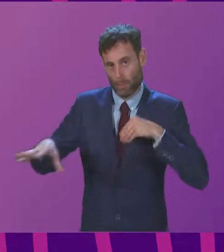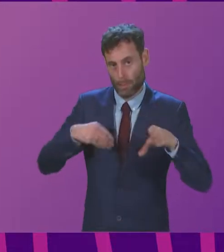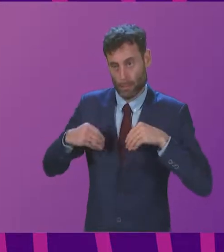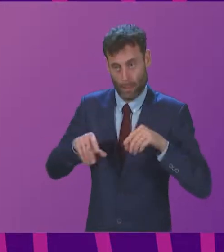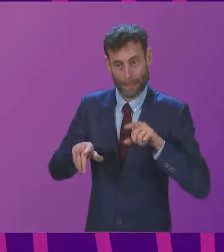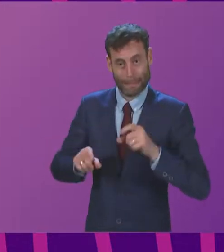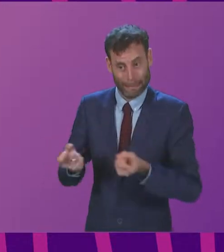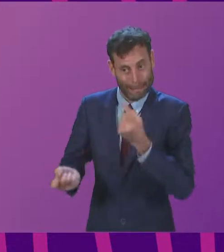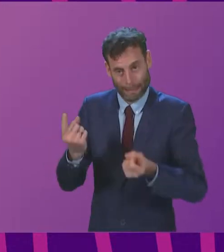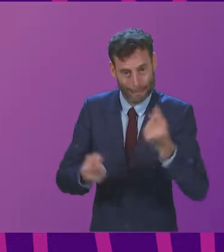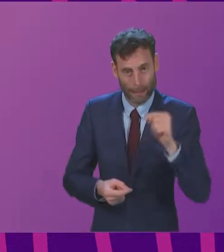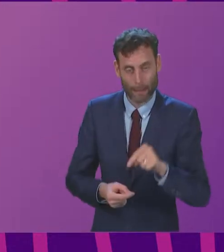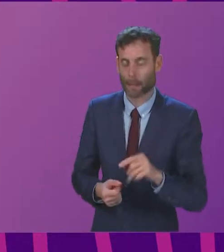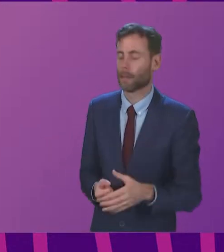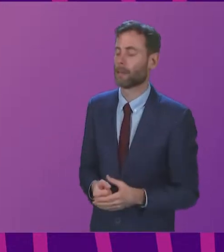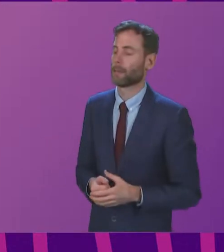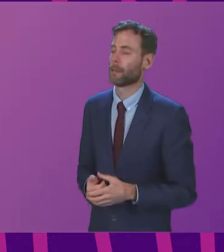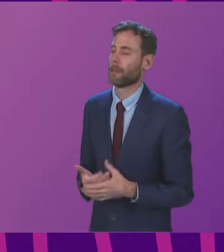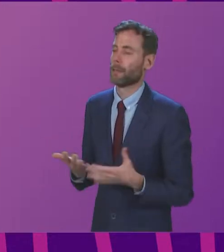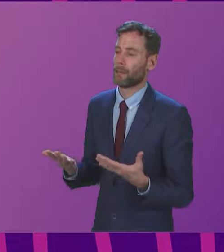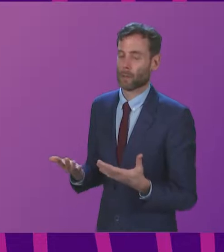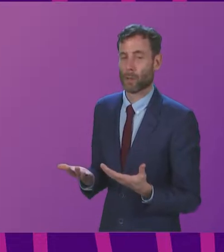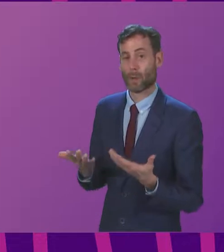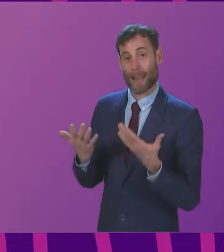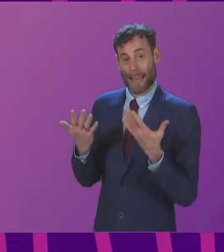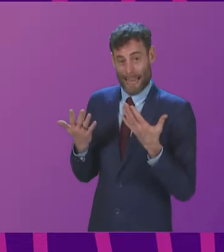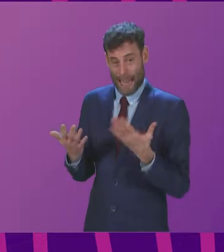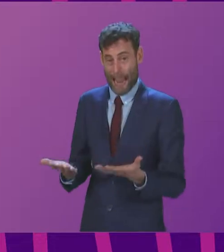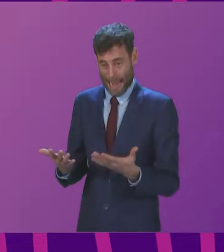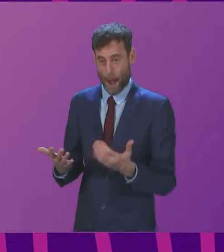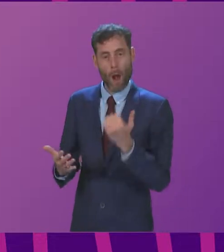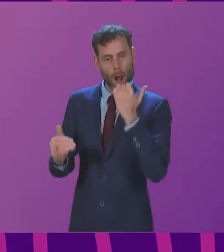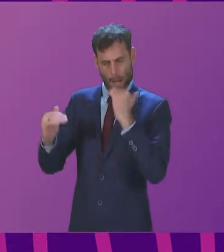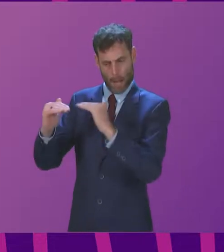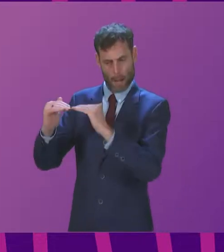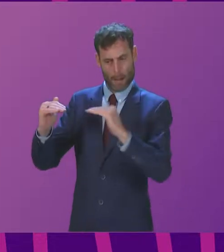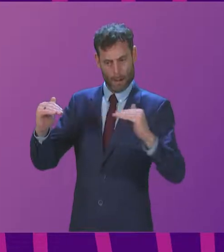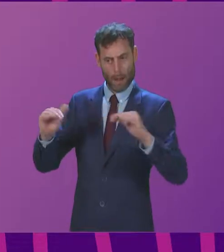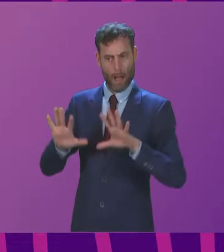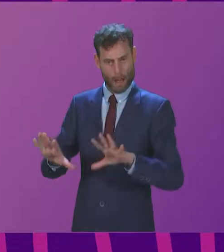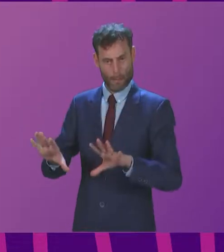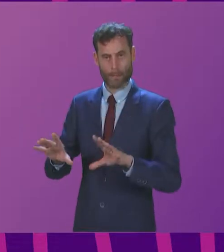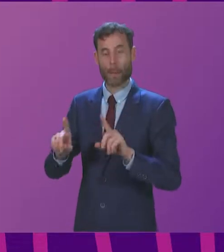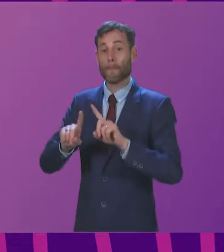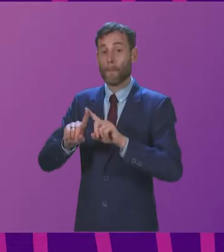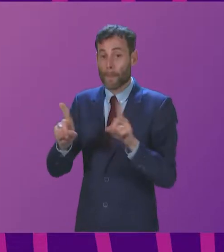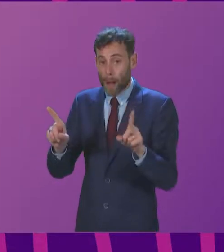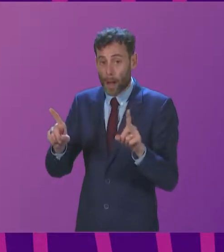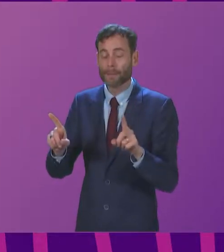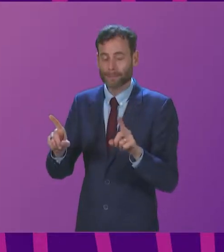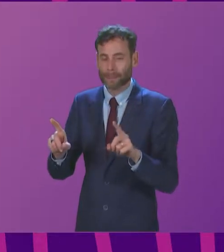and, although case numbers are broadly stable just now, infection rates remain